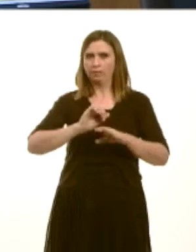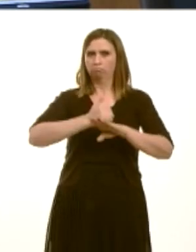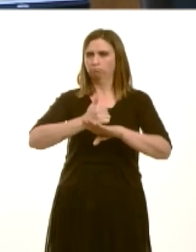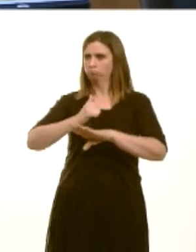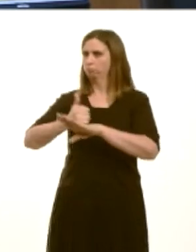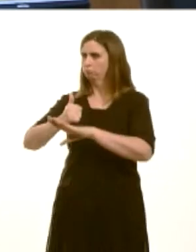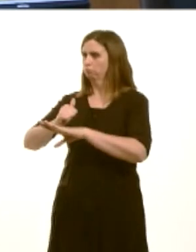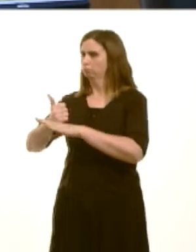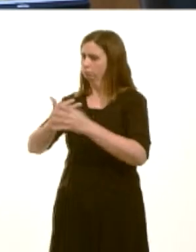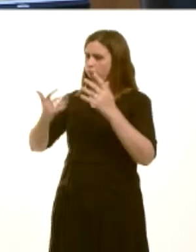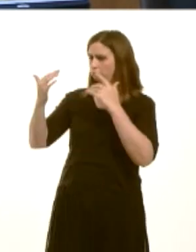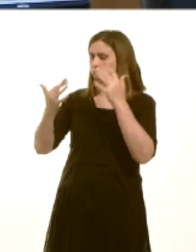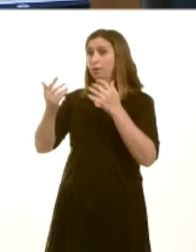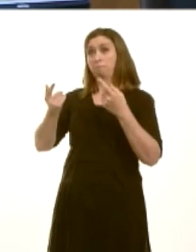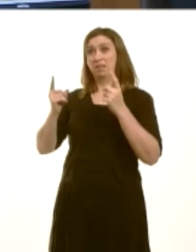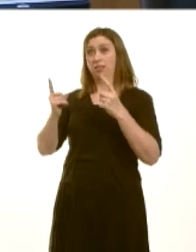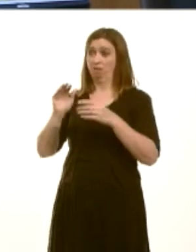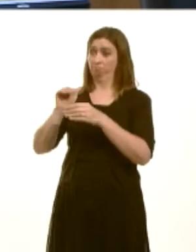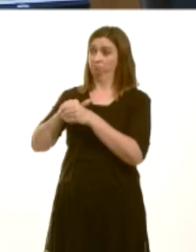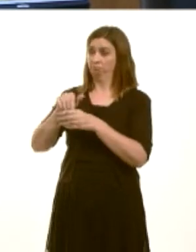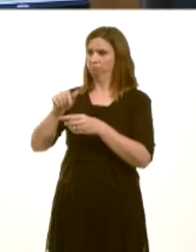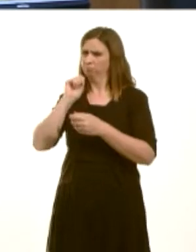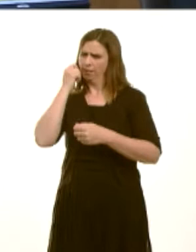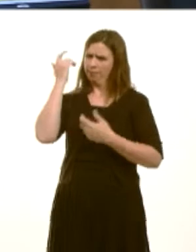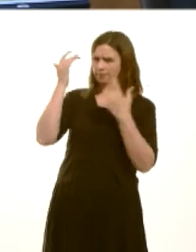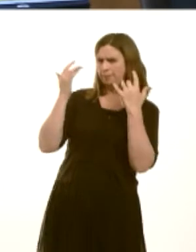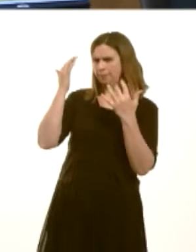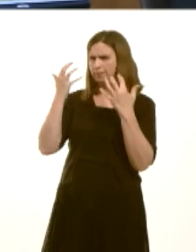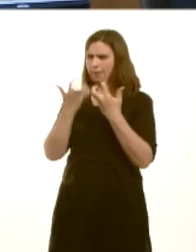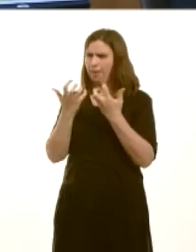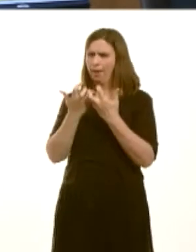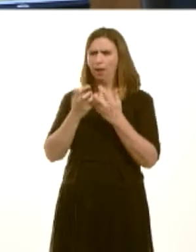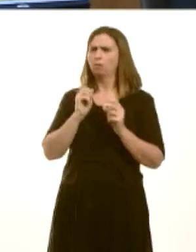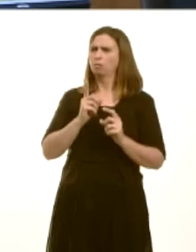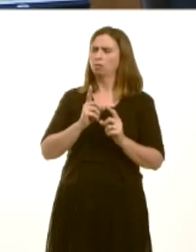The Minister is examining how, of course, we can improve services on the central Wales